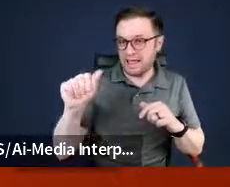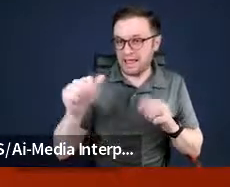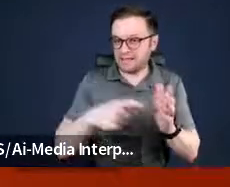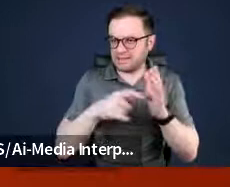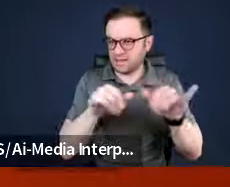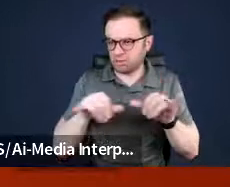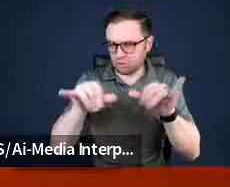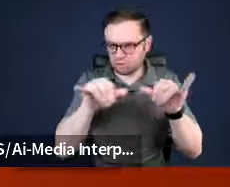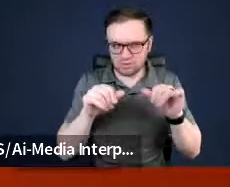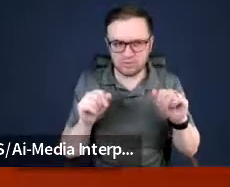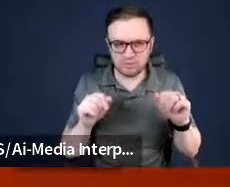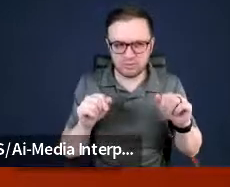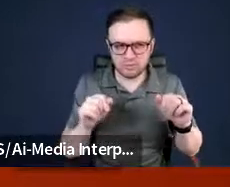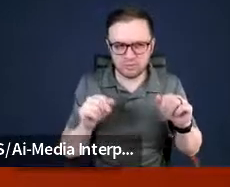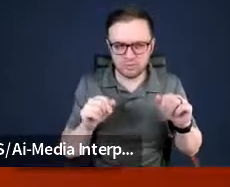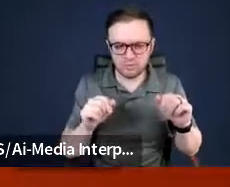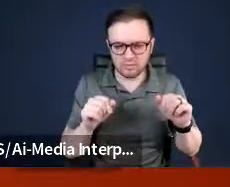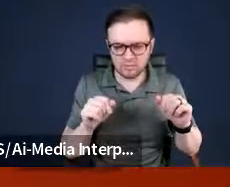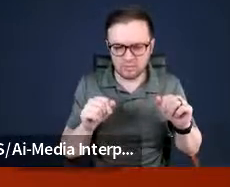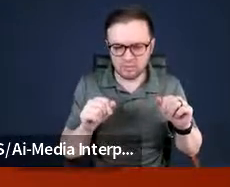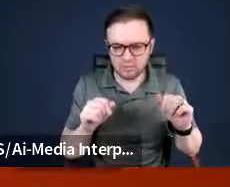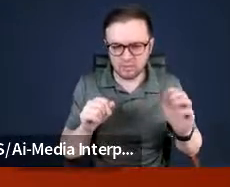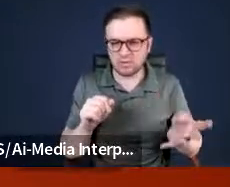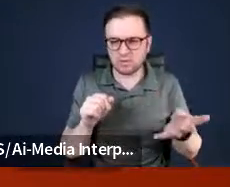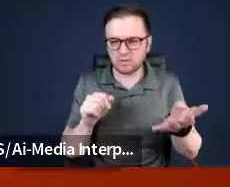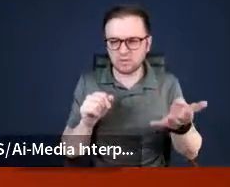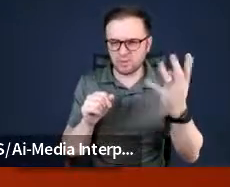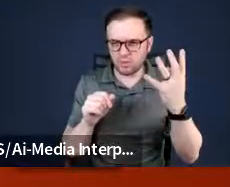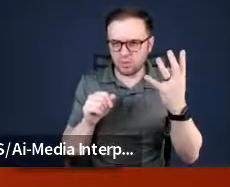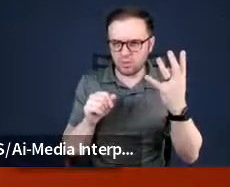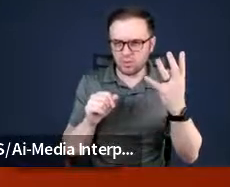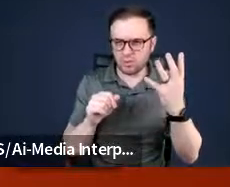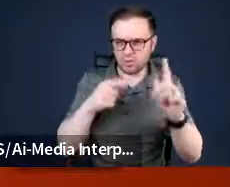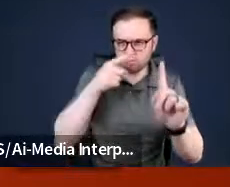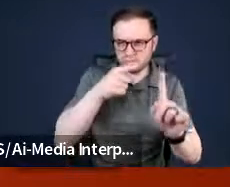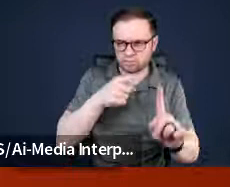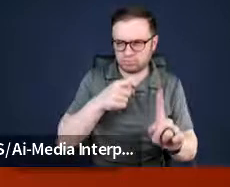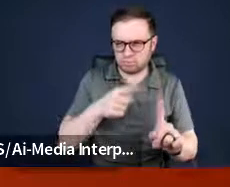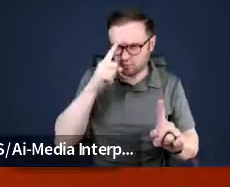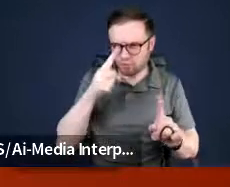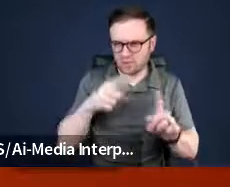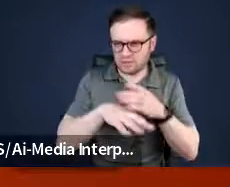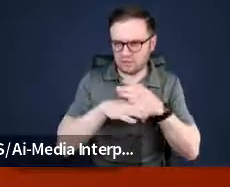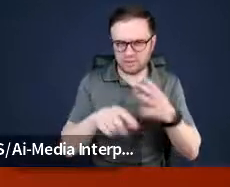federal law, Section 508 both reference the WCAG 2.0 AA standards.